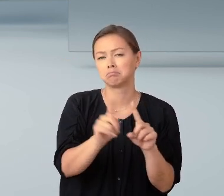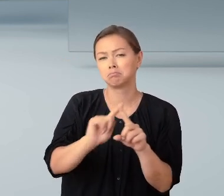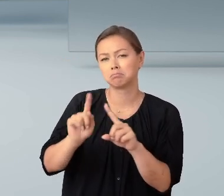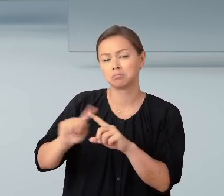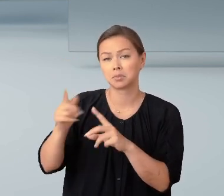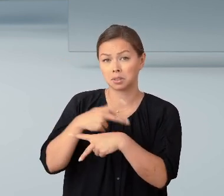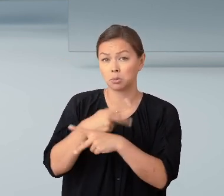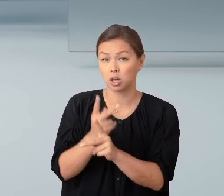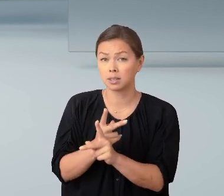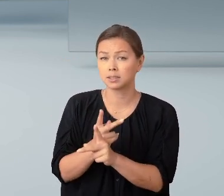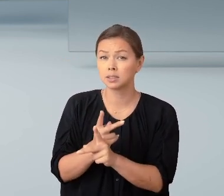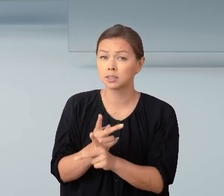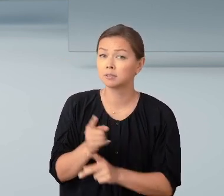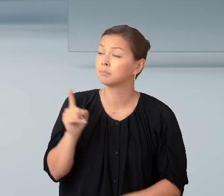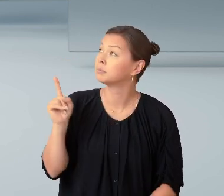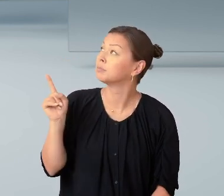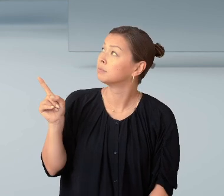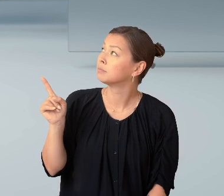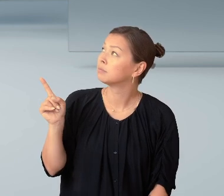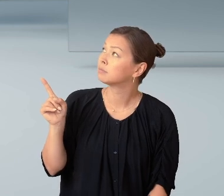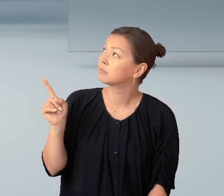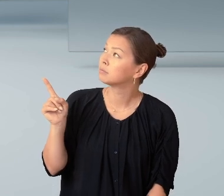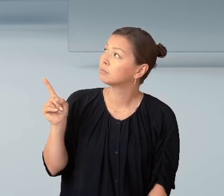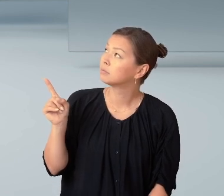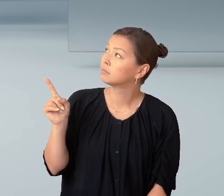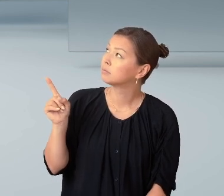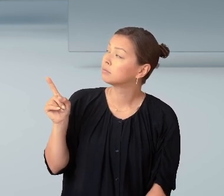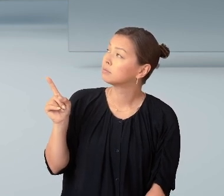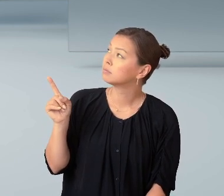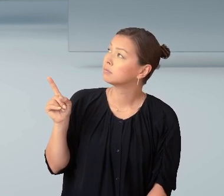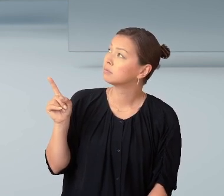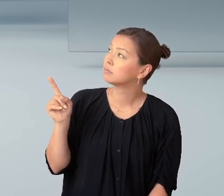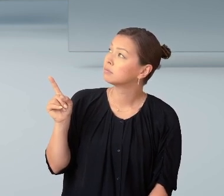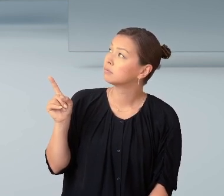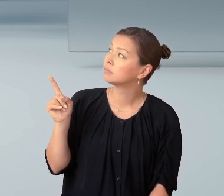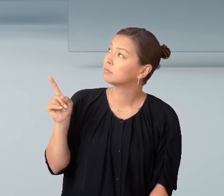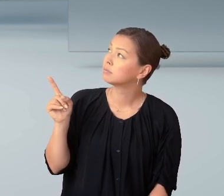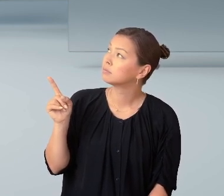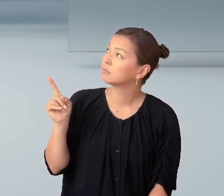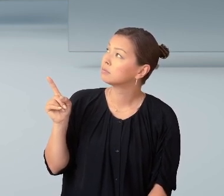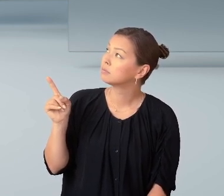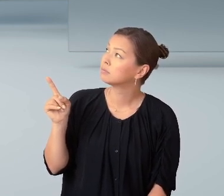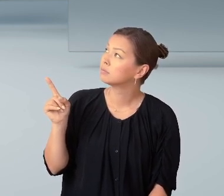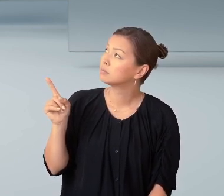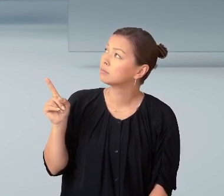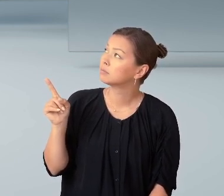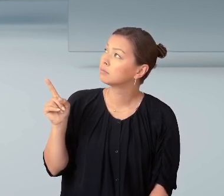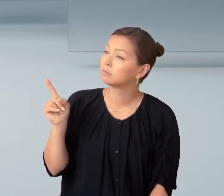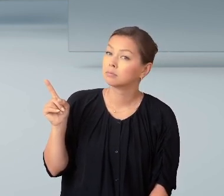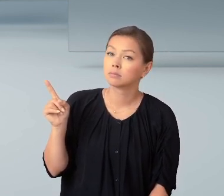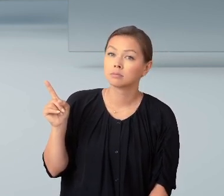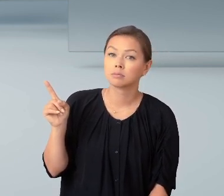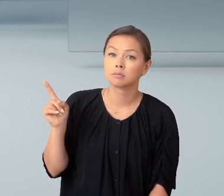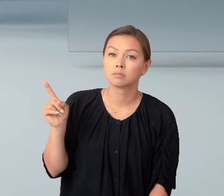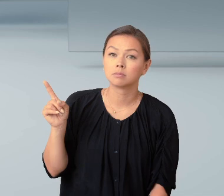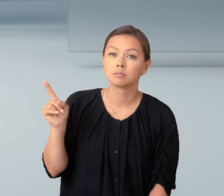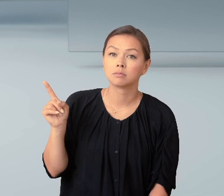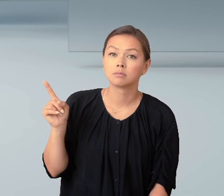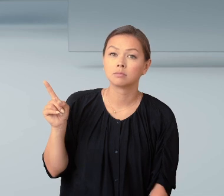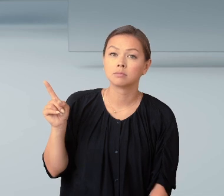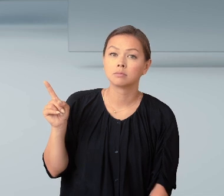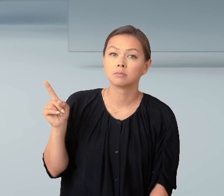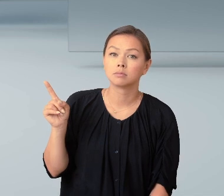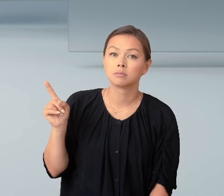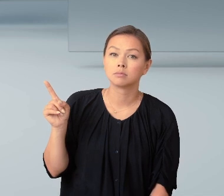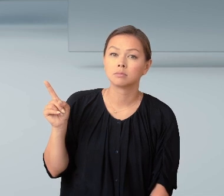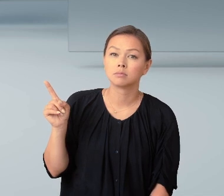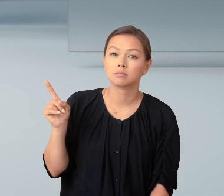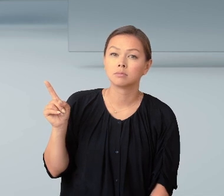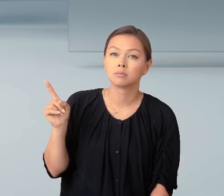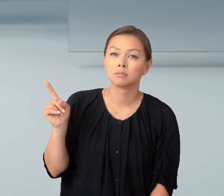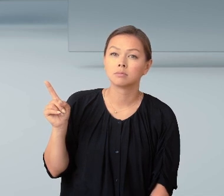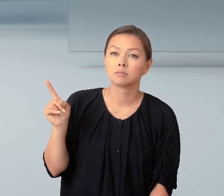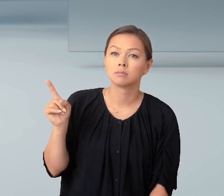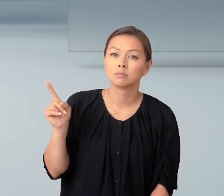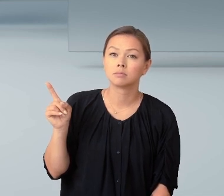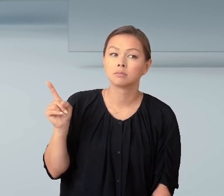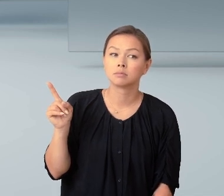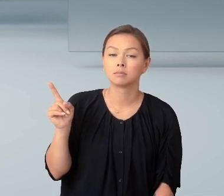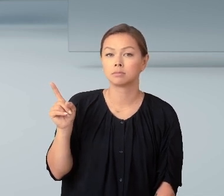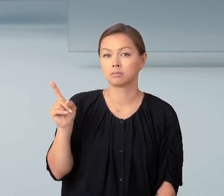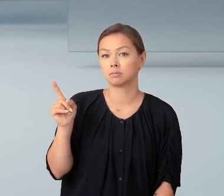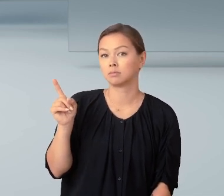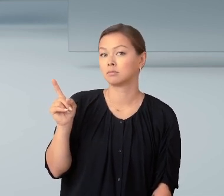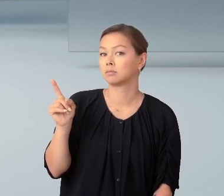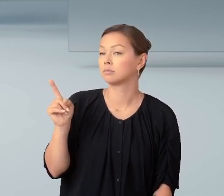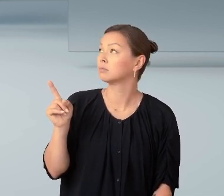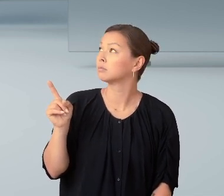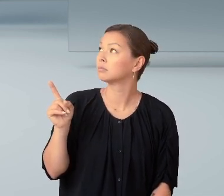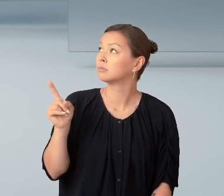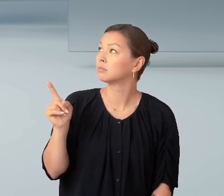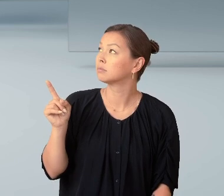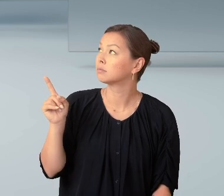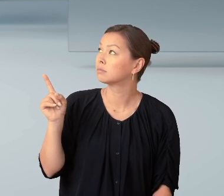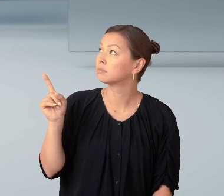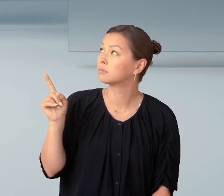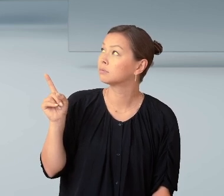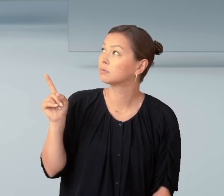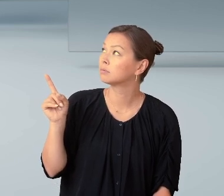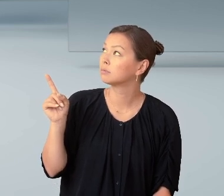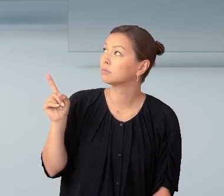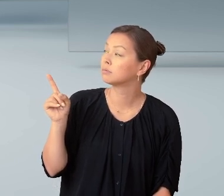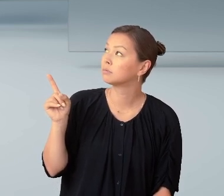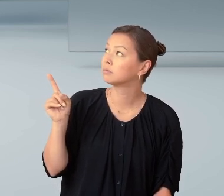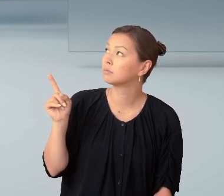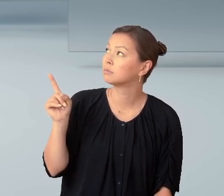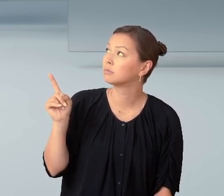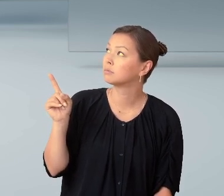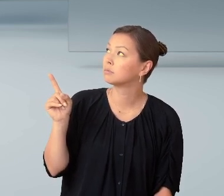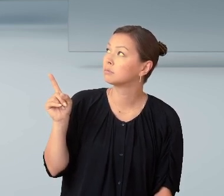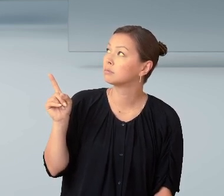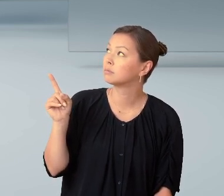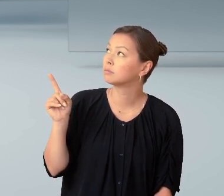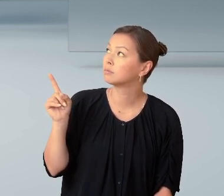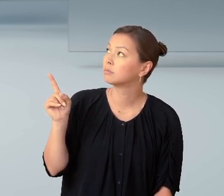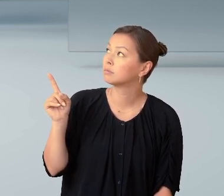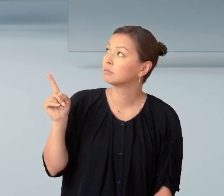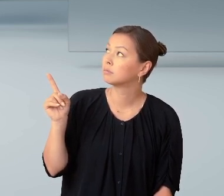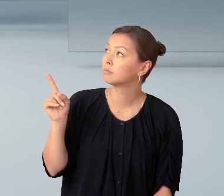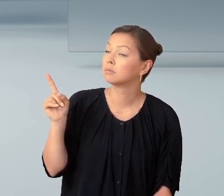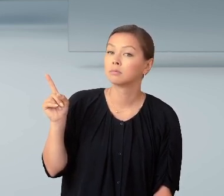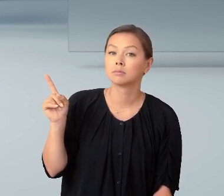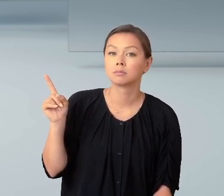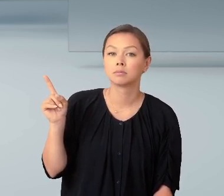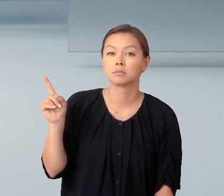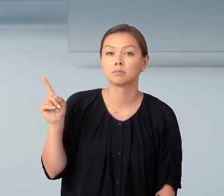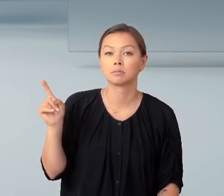of items, take a look at this analysis by Copilot and query